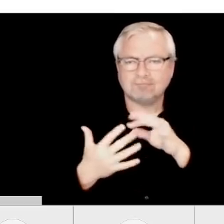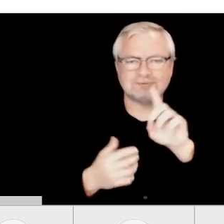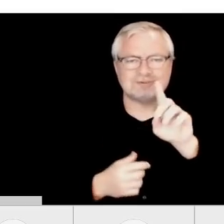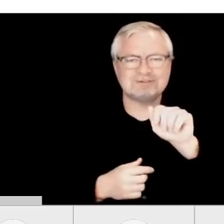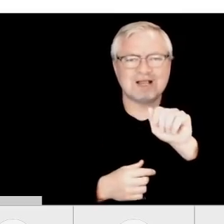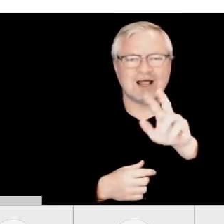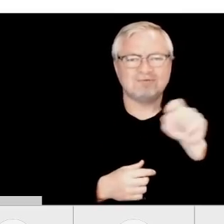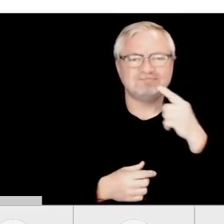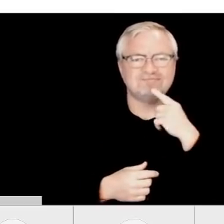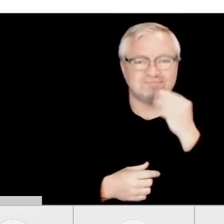might make of that time?